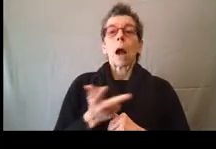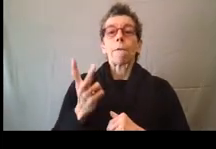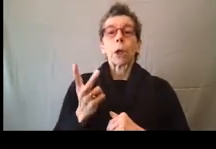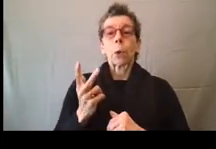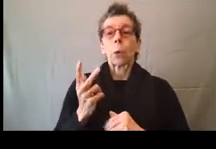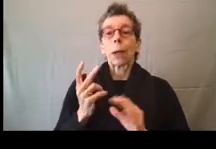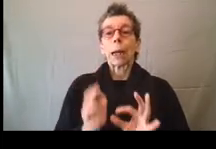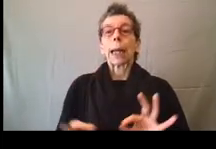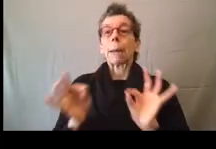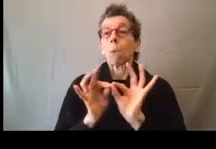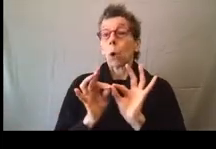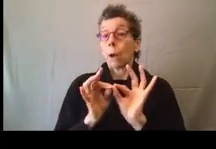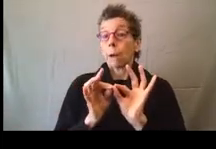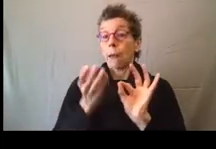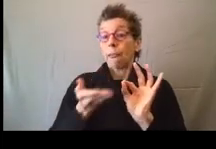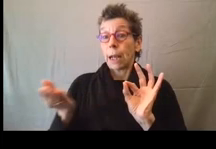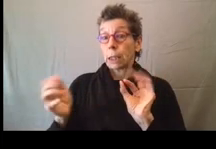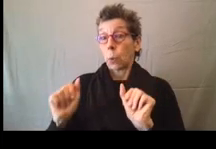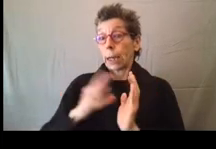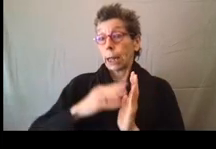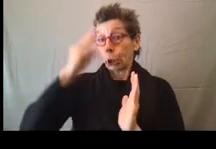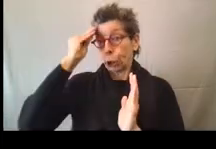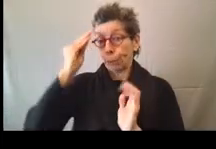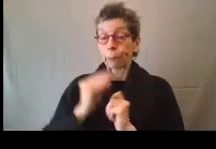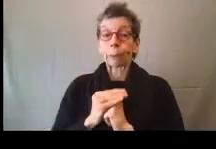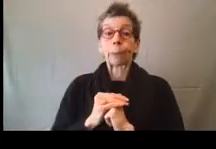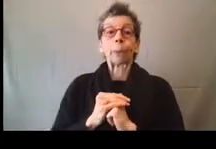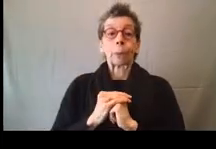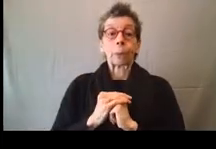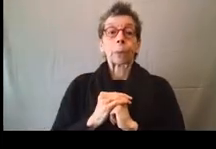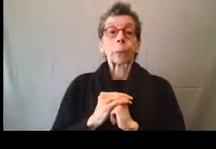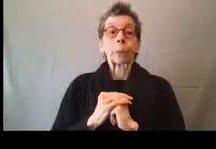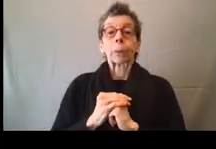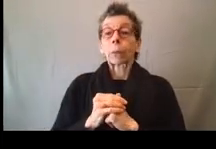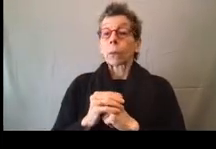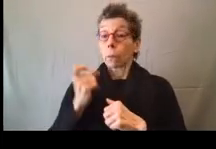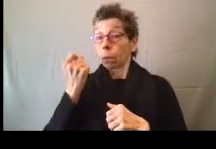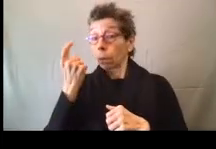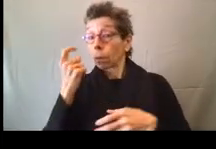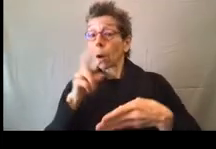important things we can learn from these findings. First, these results provide clear support